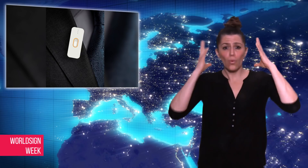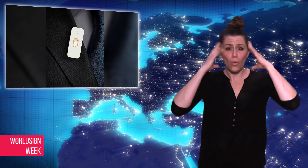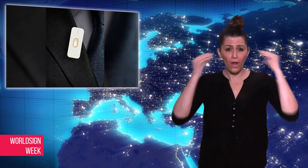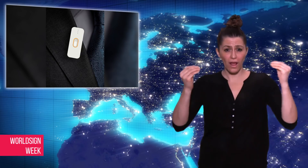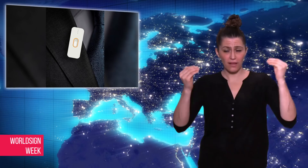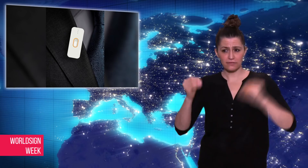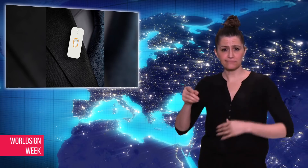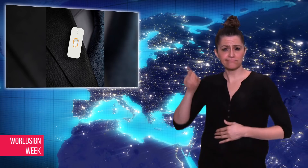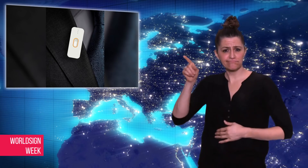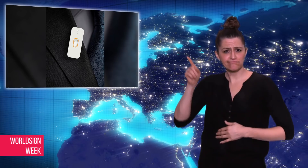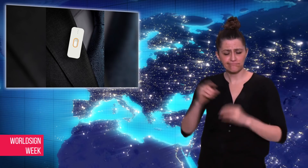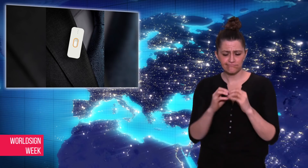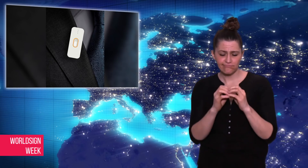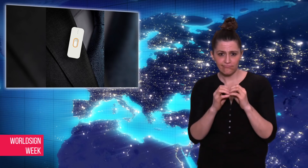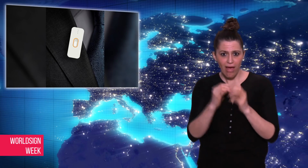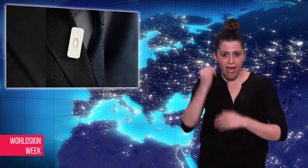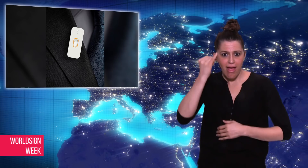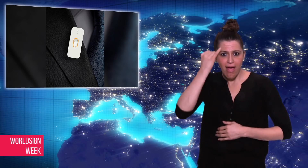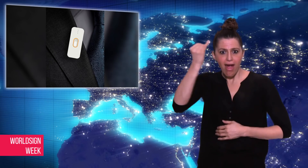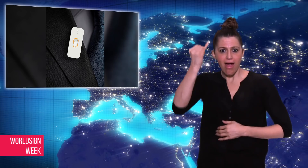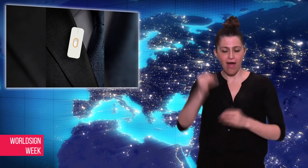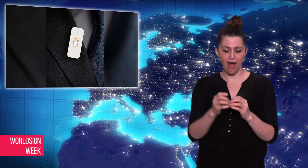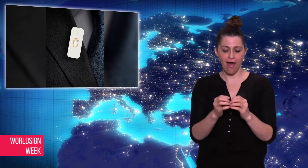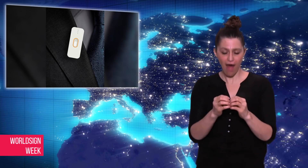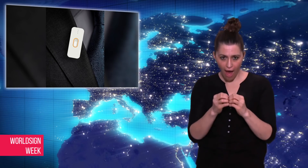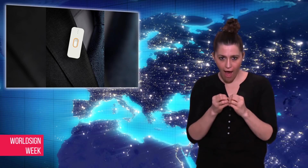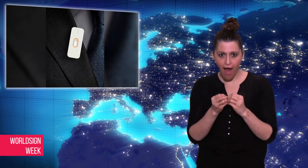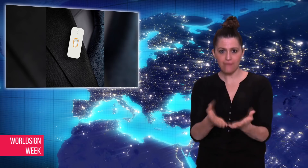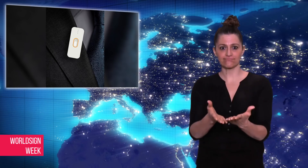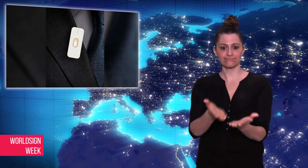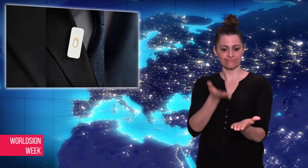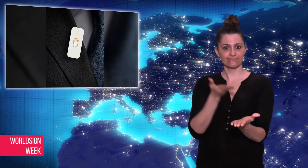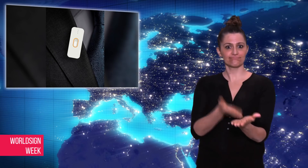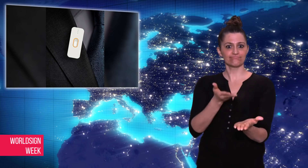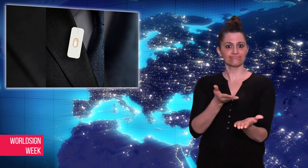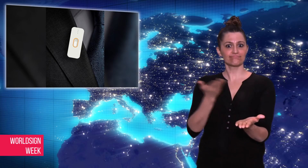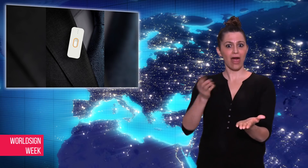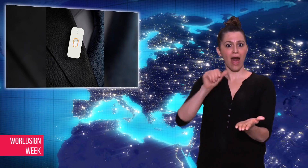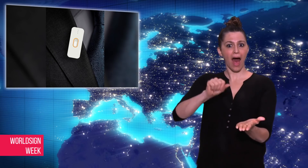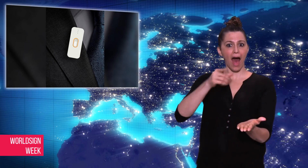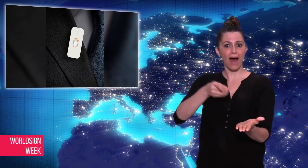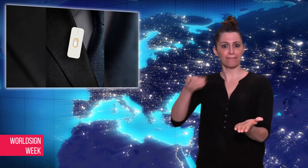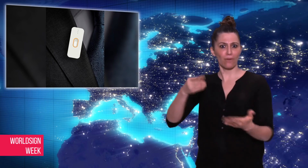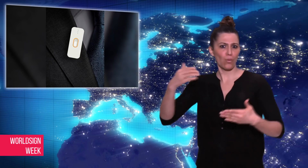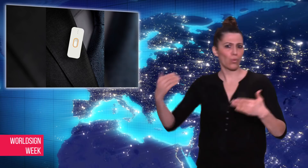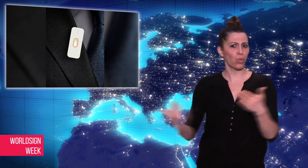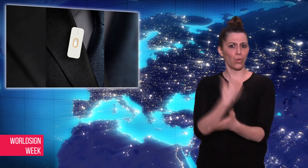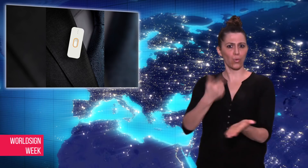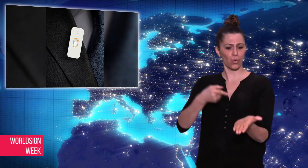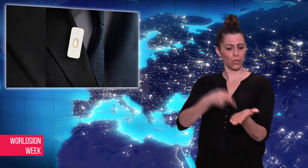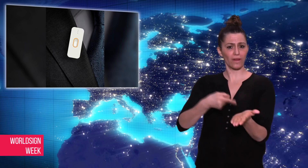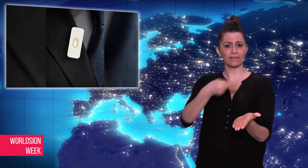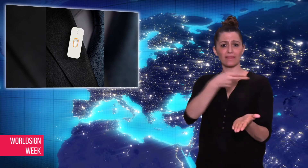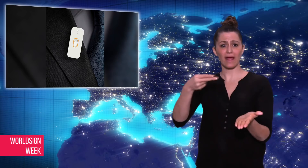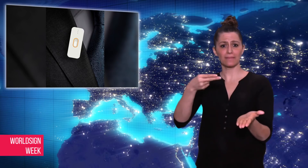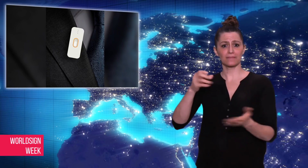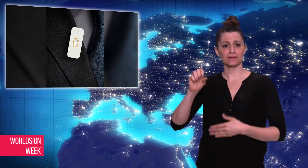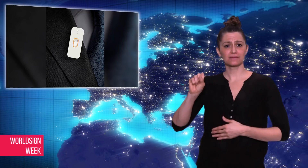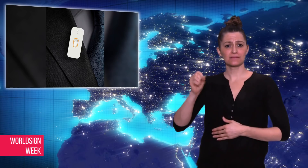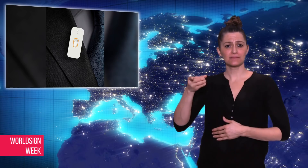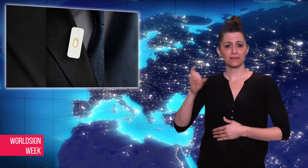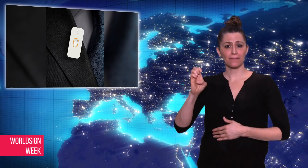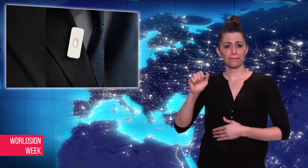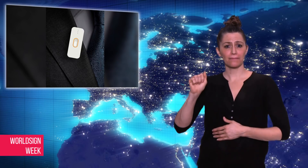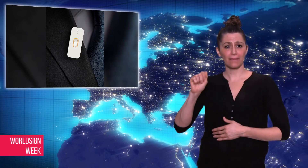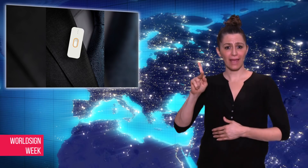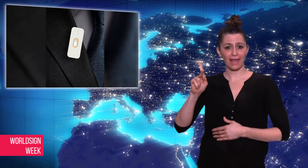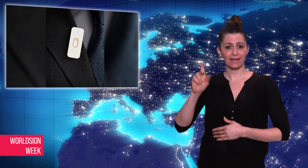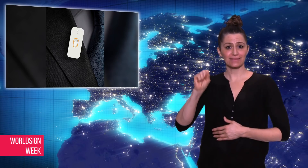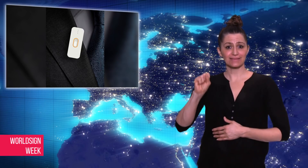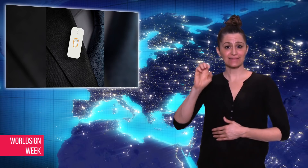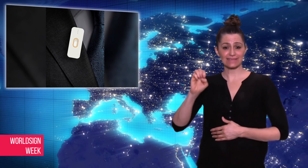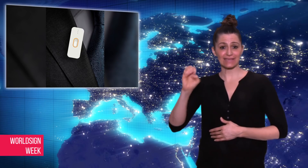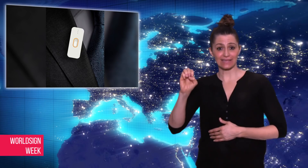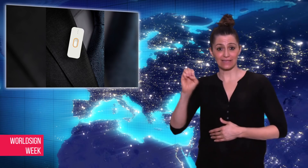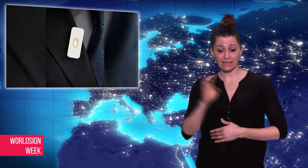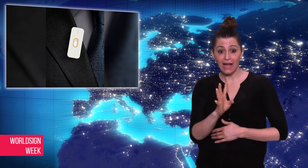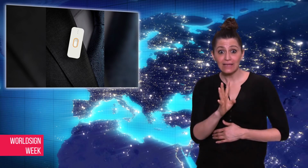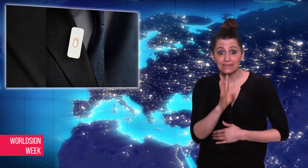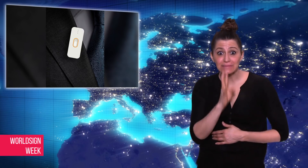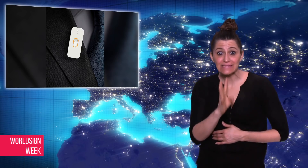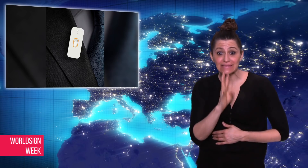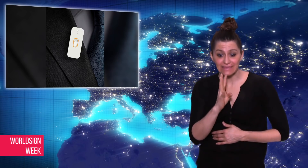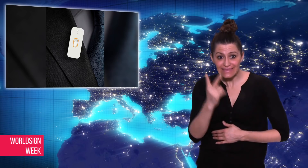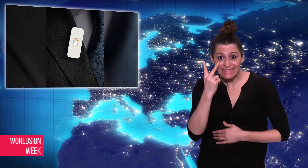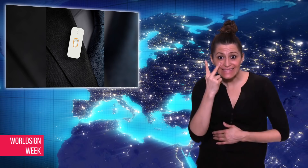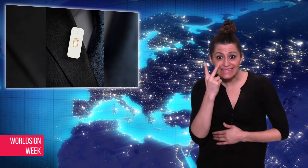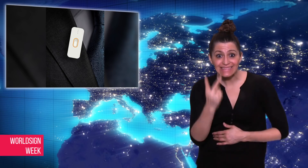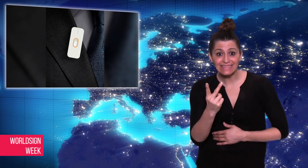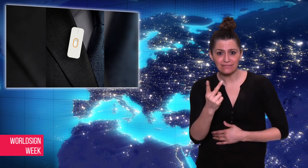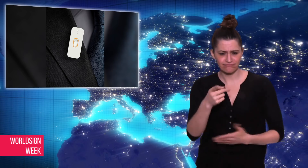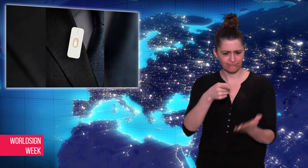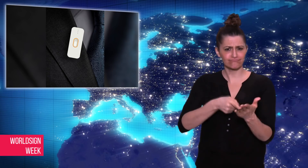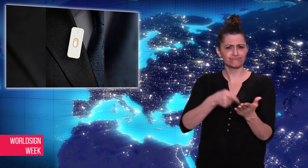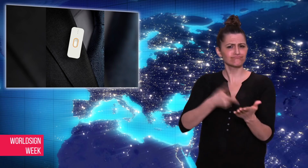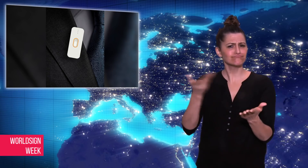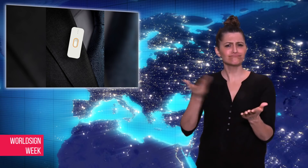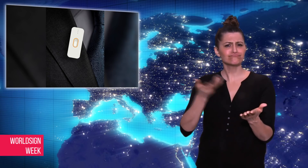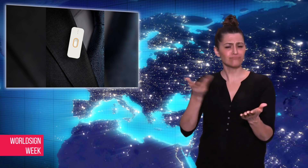a new app that transcribes spoken conversations into